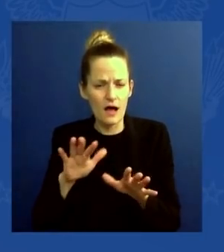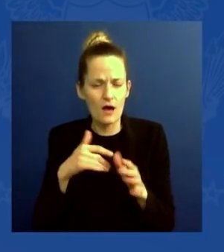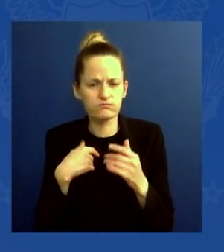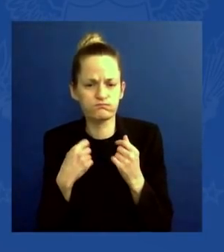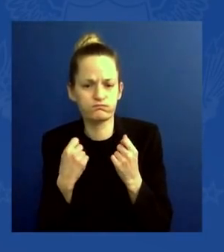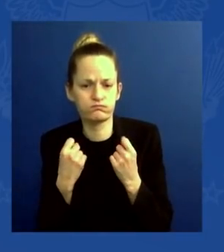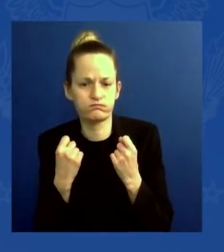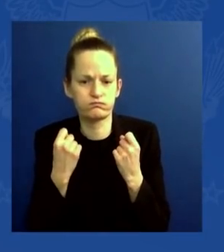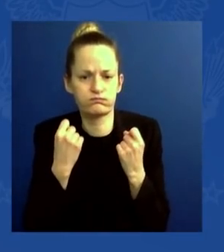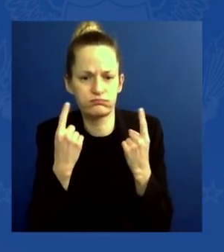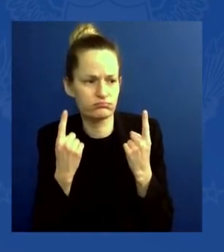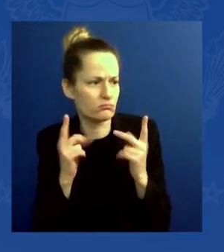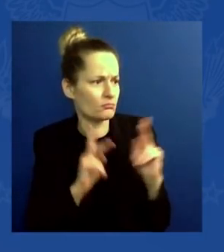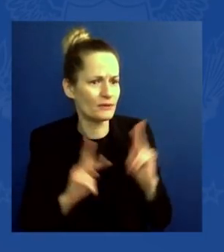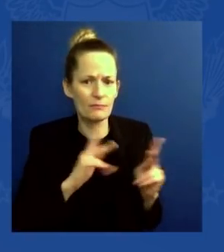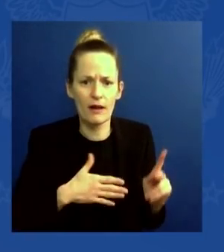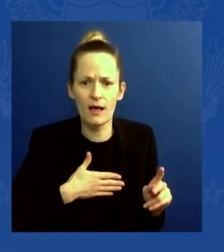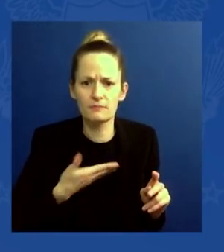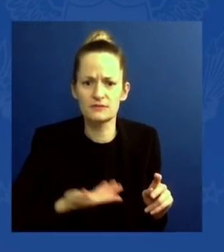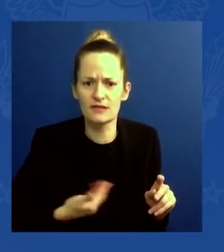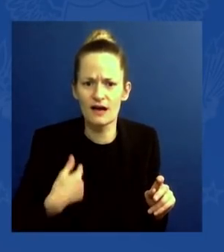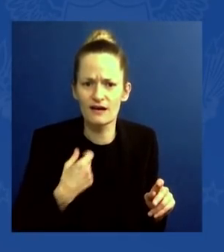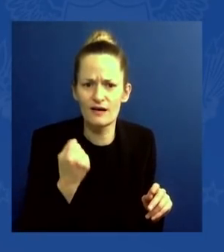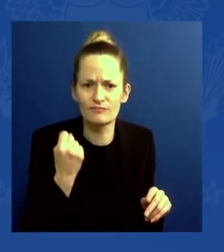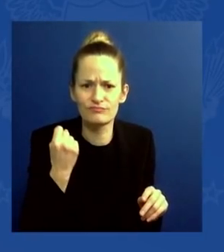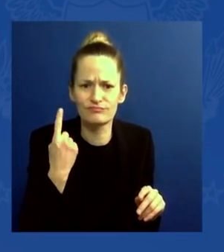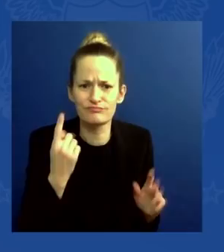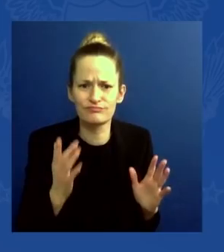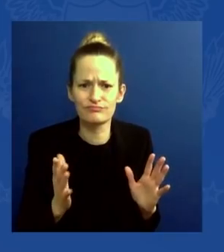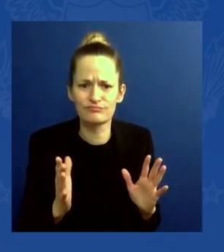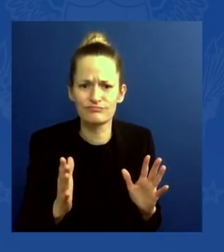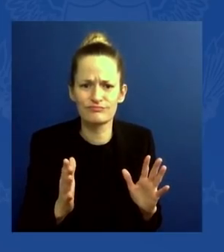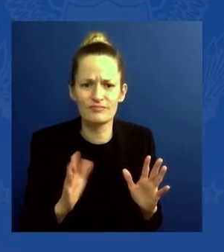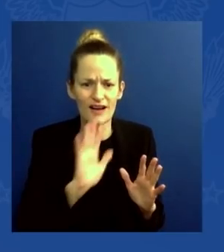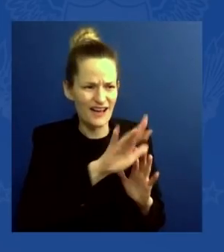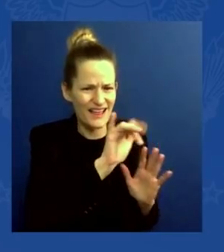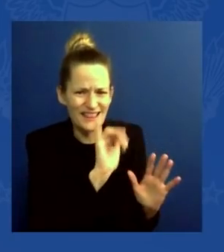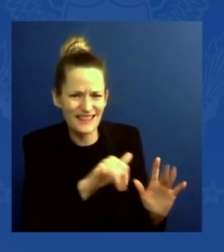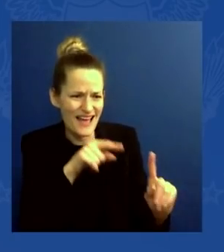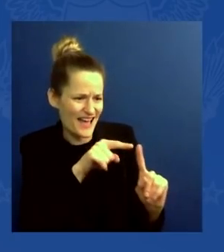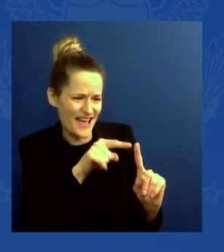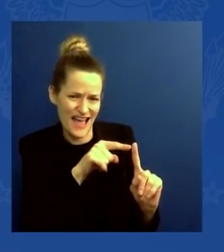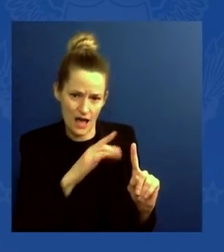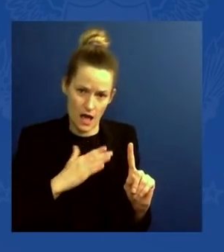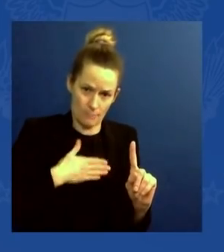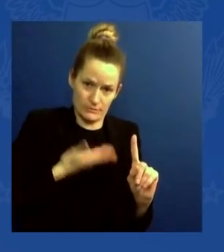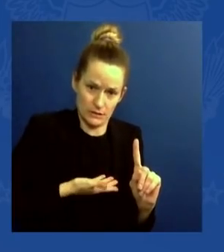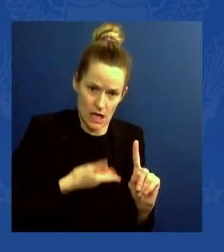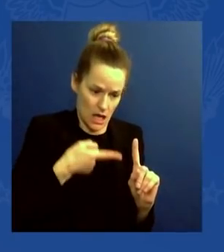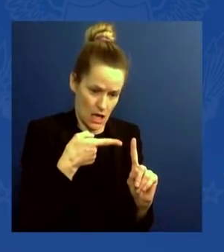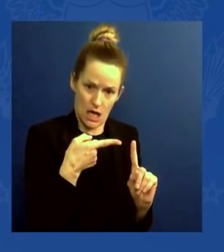or you're working, you know, in a restaurant, it's confusing. And so, people are understandably worried.